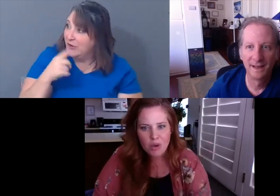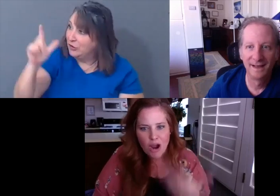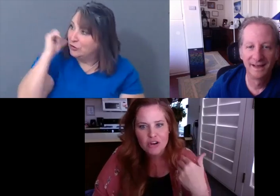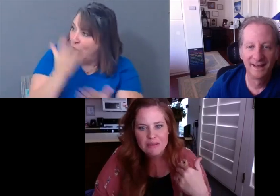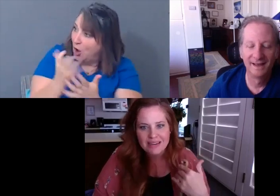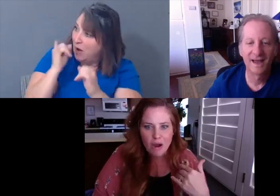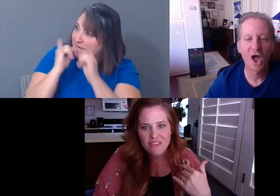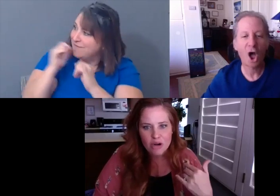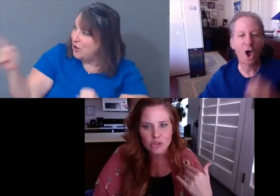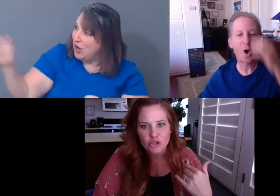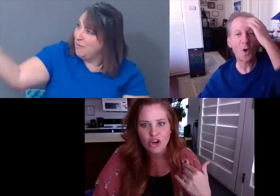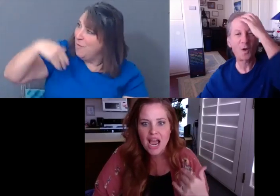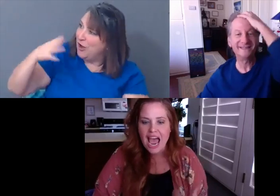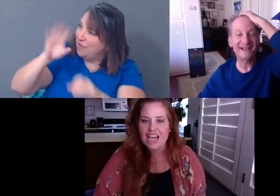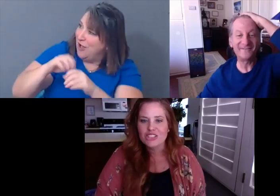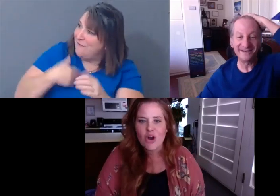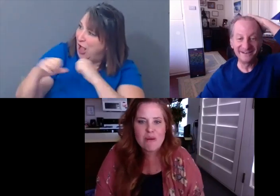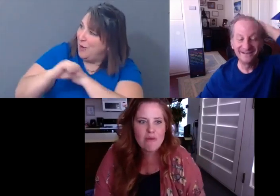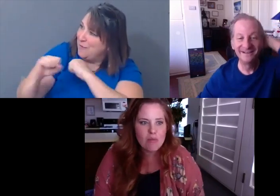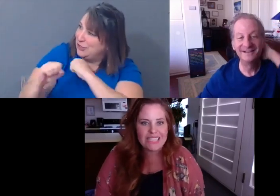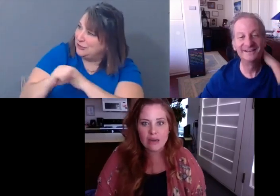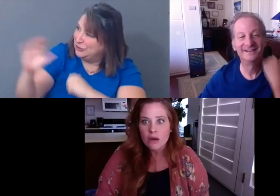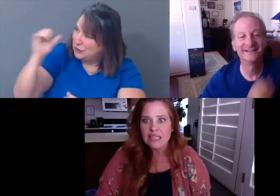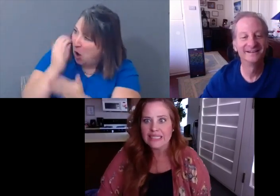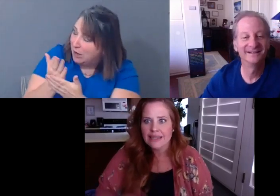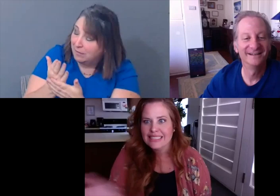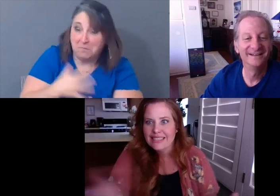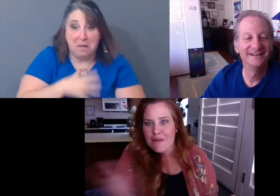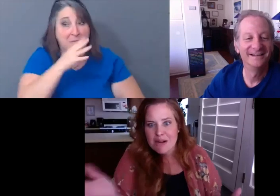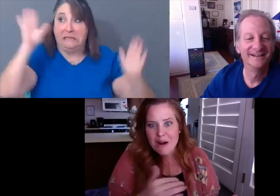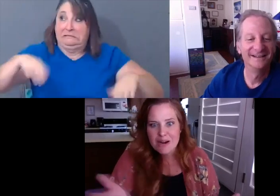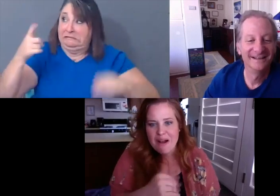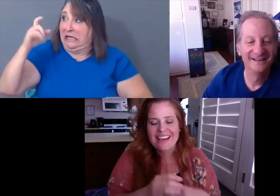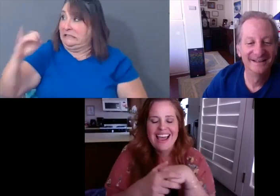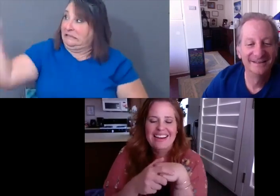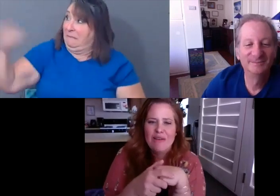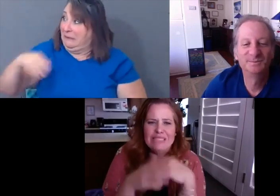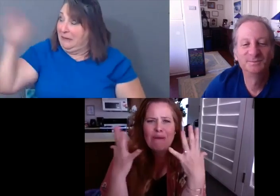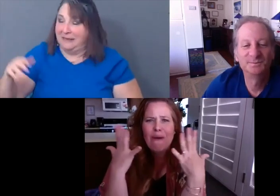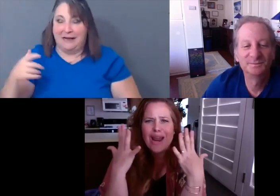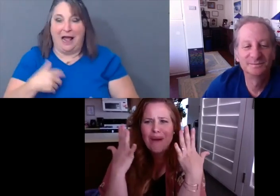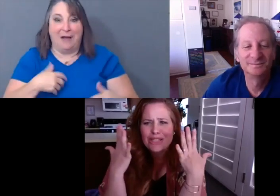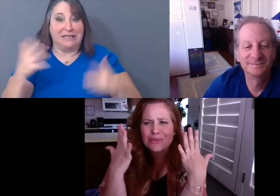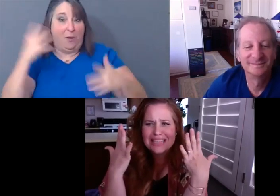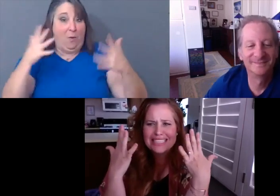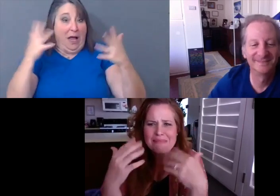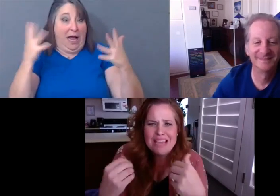We want her to be a part of our commercial. And so my mom was like, Lexi, Lexi, come on, come on, come on. And I was like, why are you doing this to me?